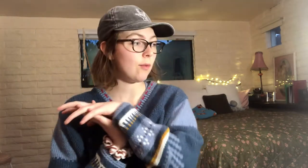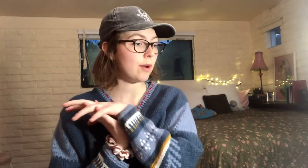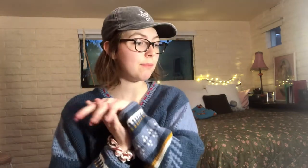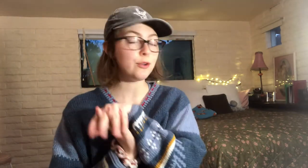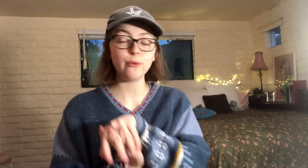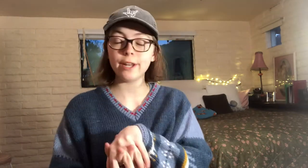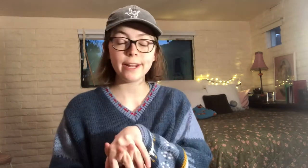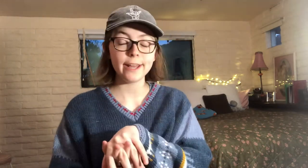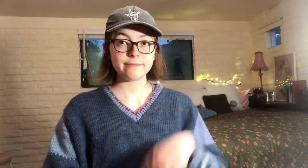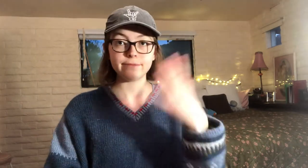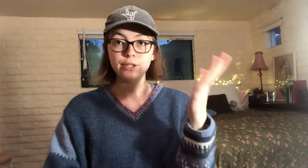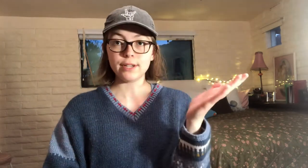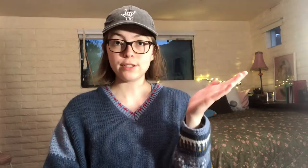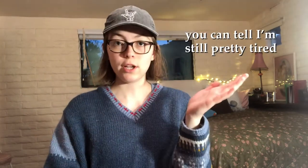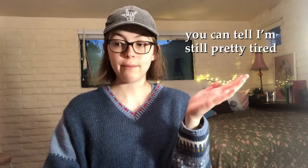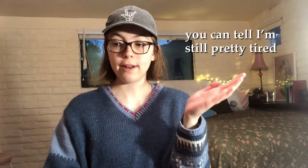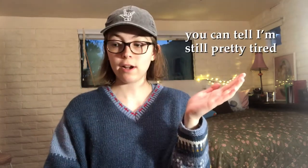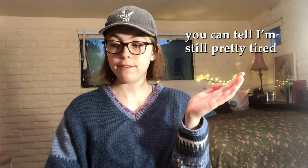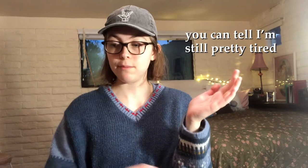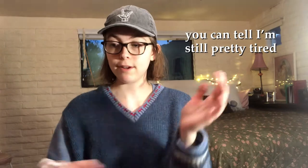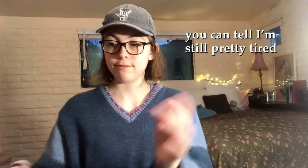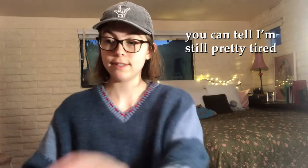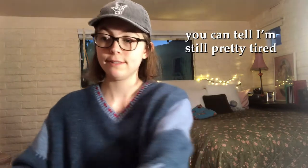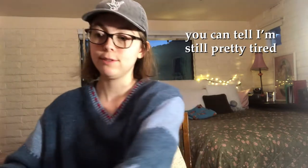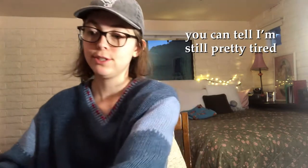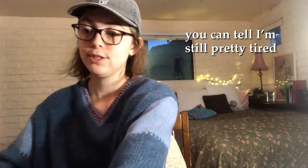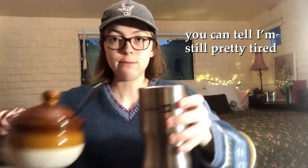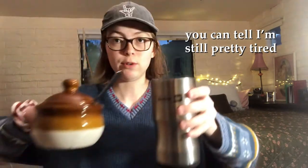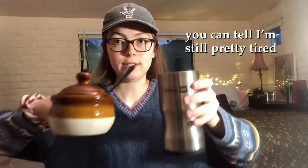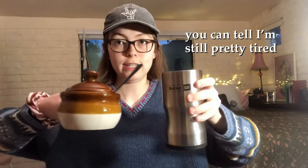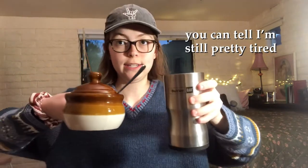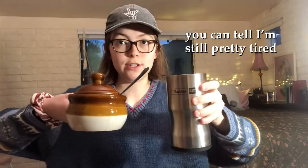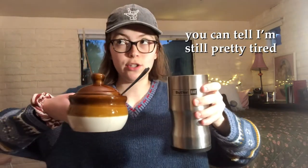And you guys saw I made coffee and breakfast which I'm going to eat during class because